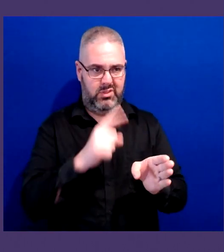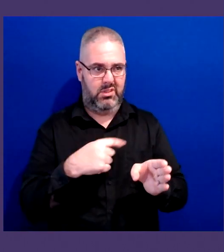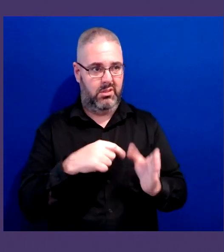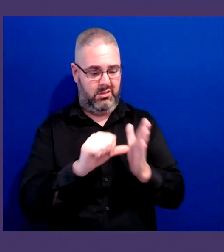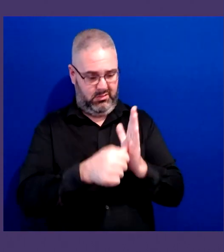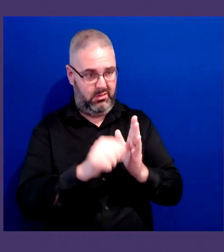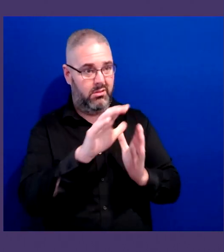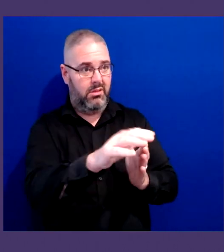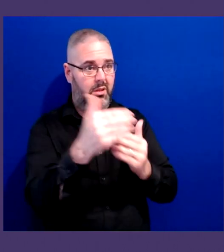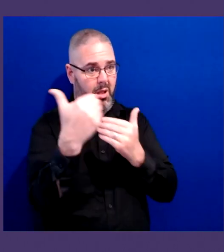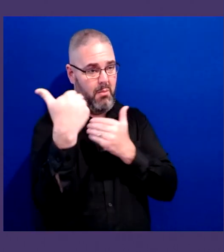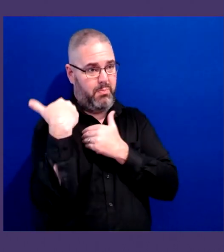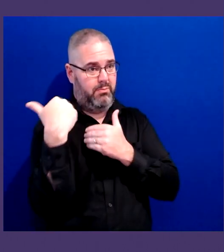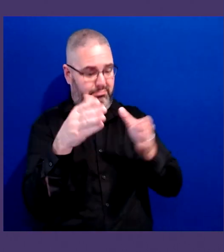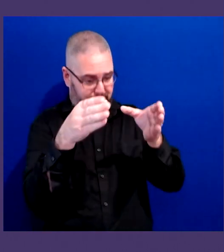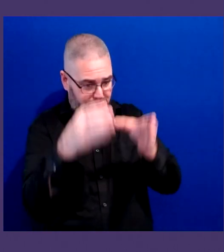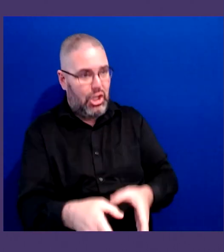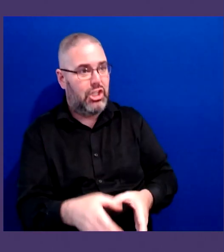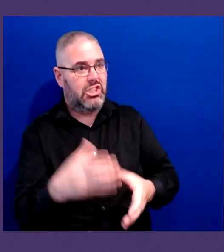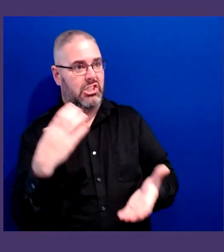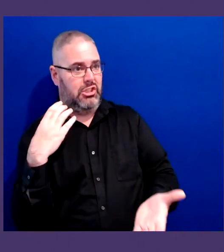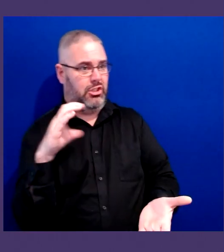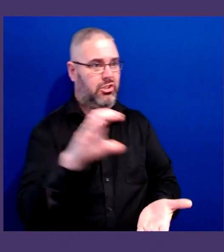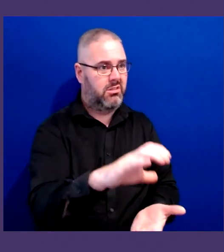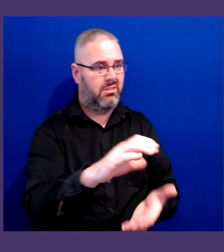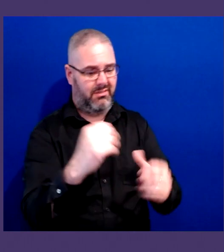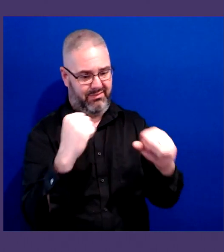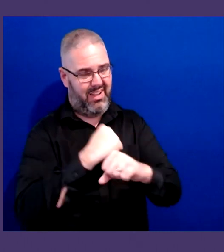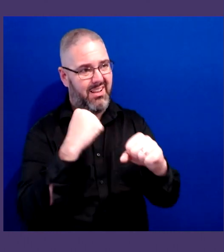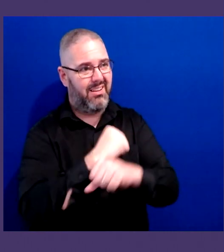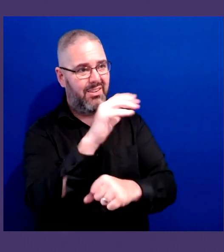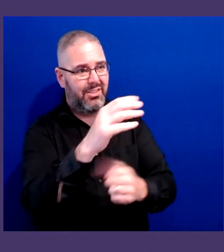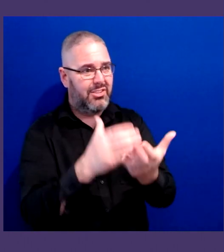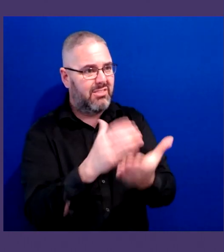their rights and enforcing them in the other direction.